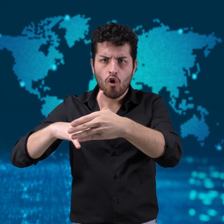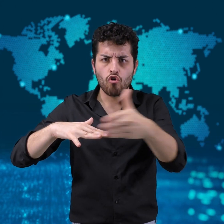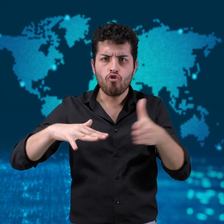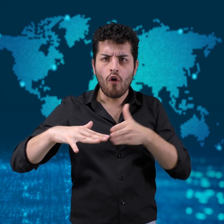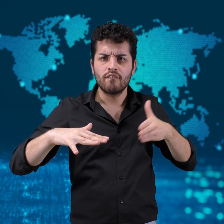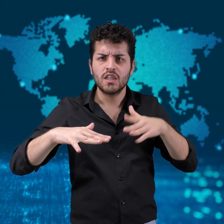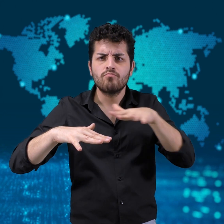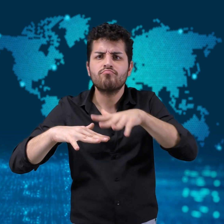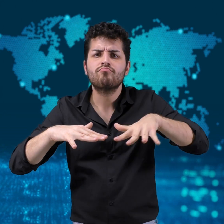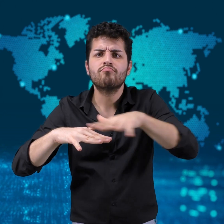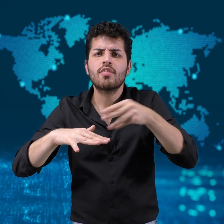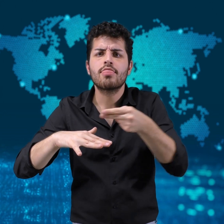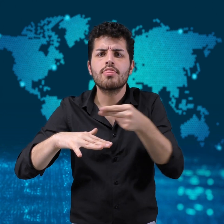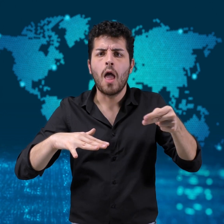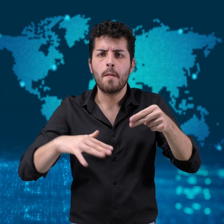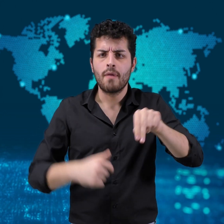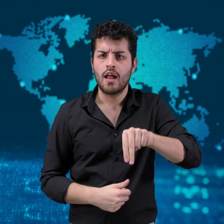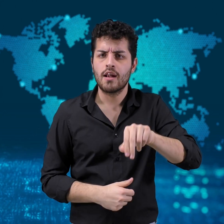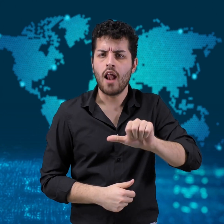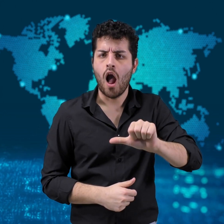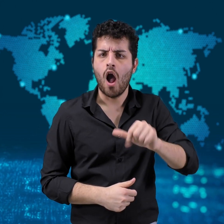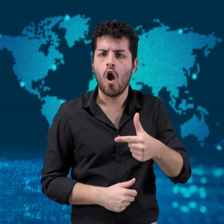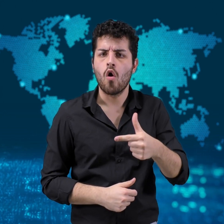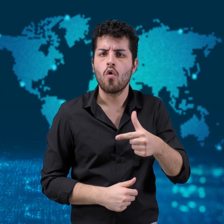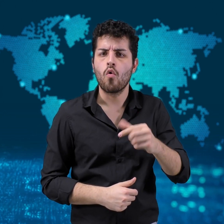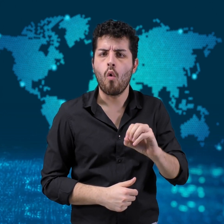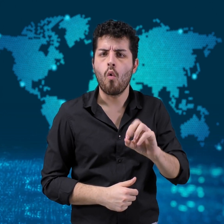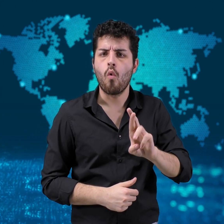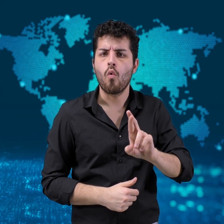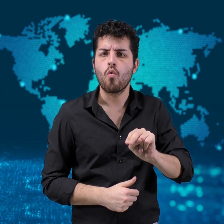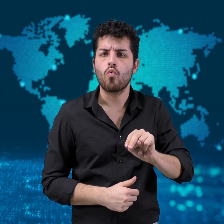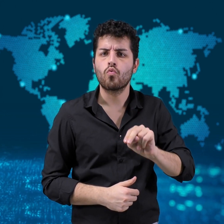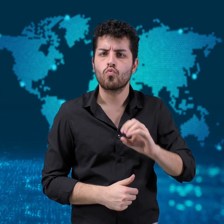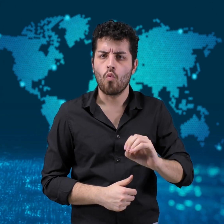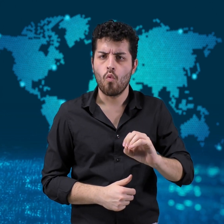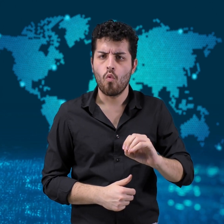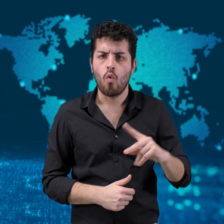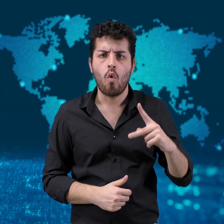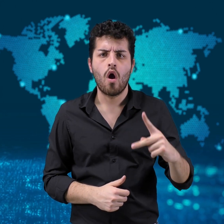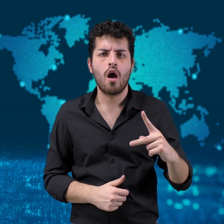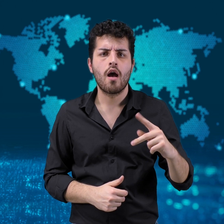Nagorno-Karabakh, a border region.